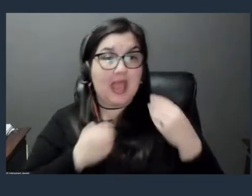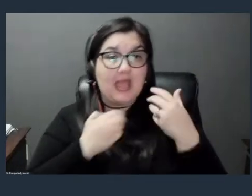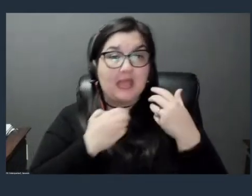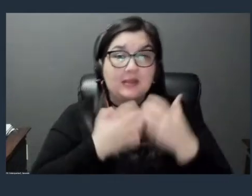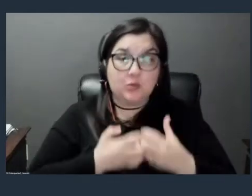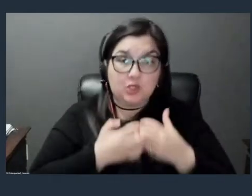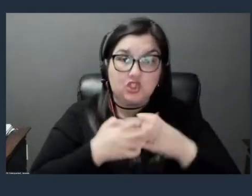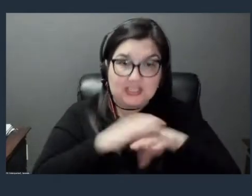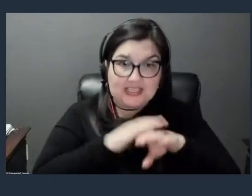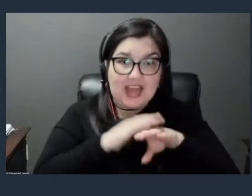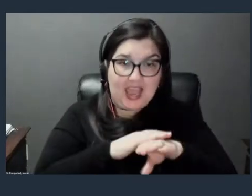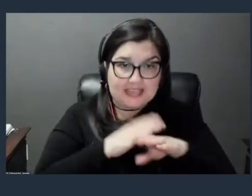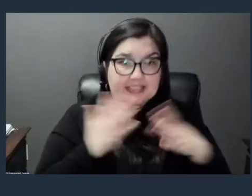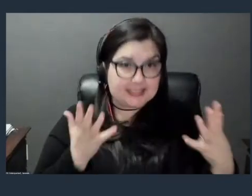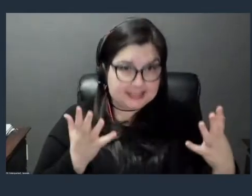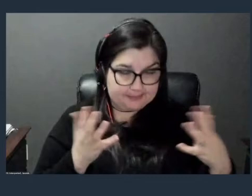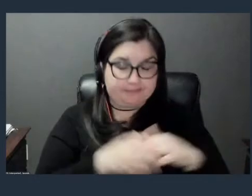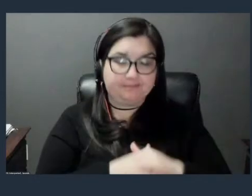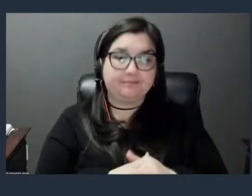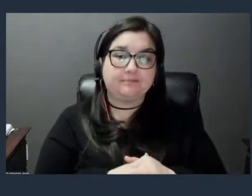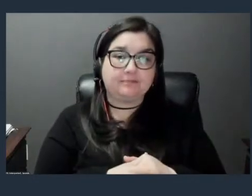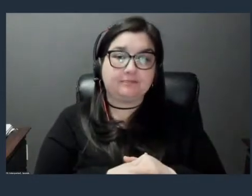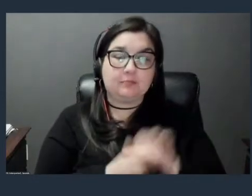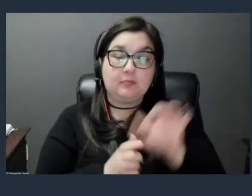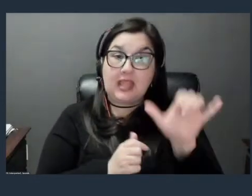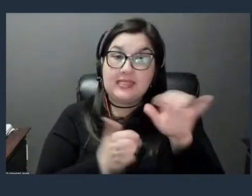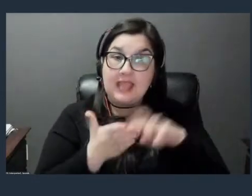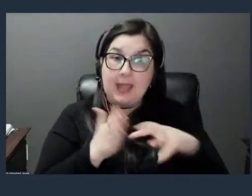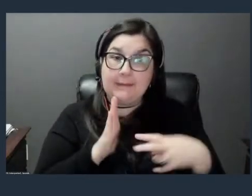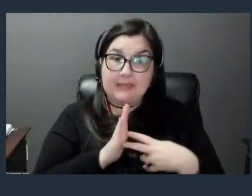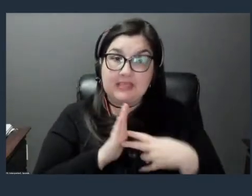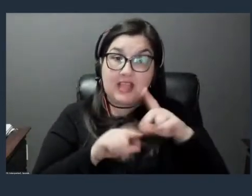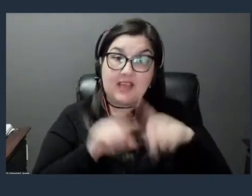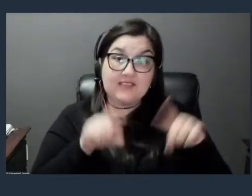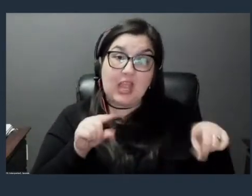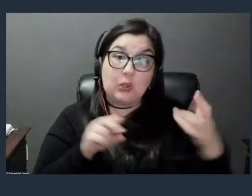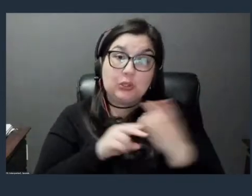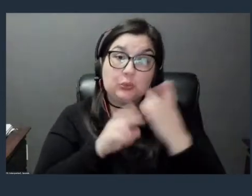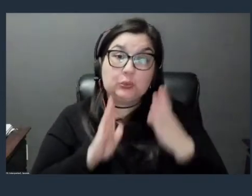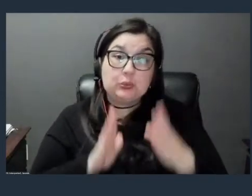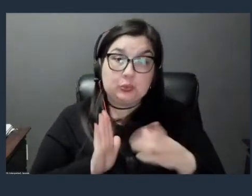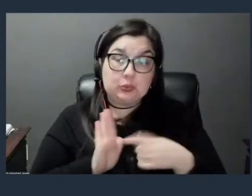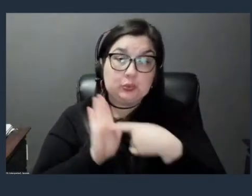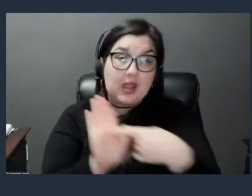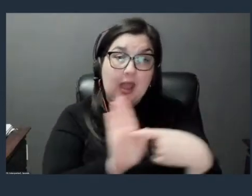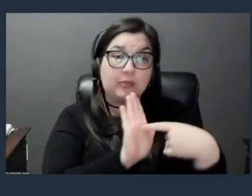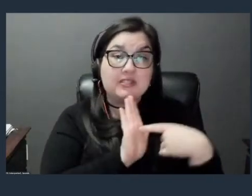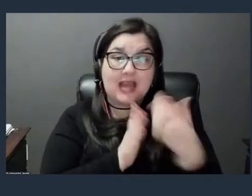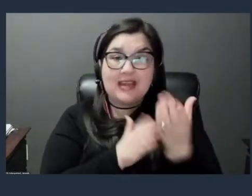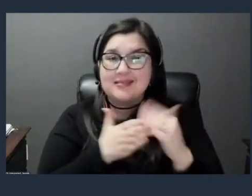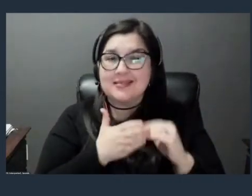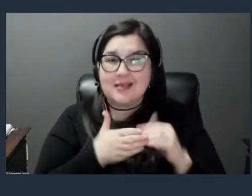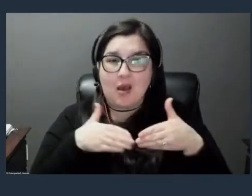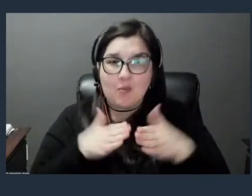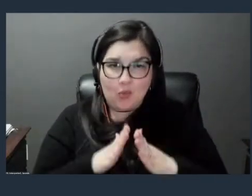And that means that your various users are represented in some way with IAM roles.